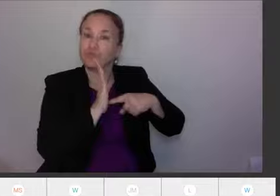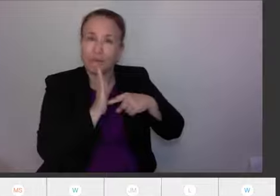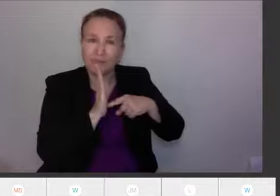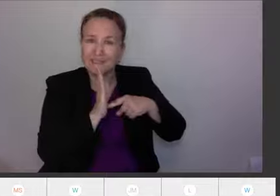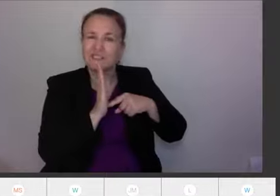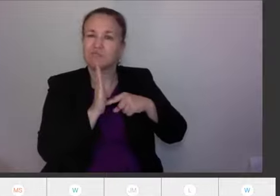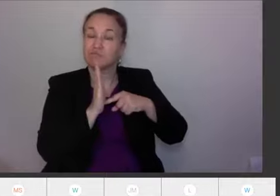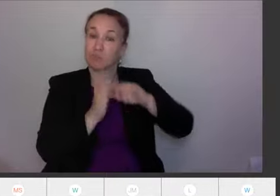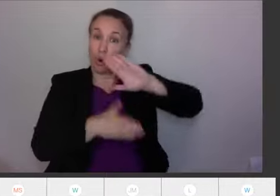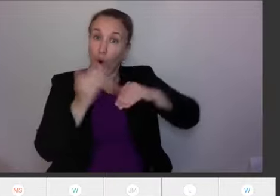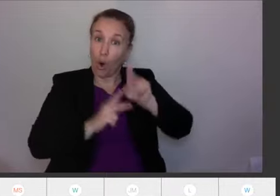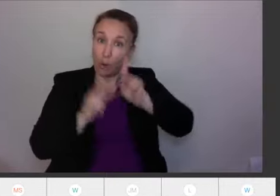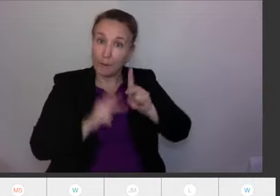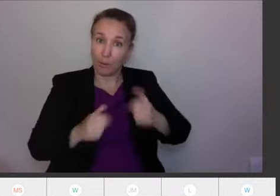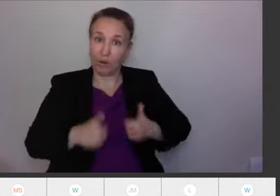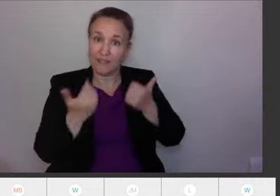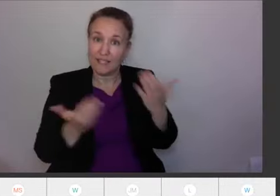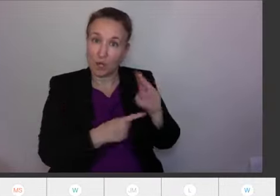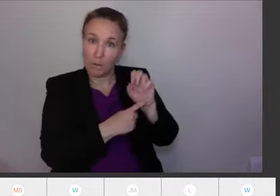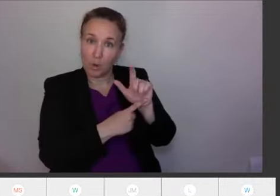people in montgomery county that have been tested